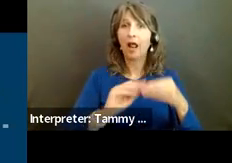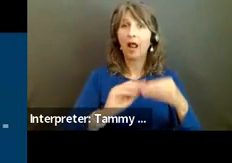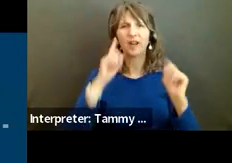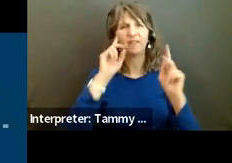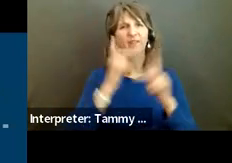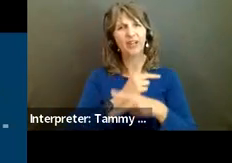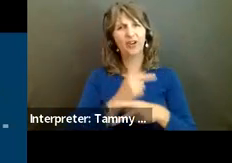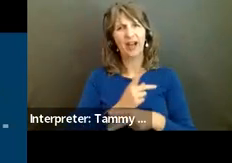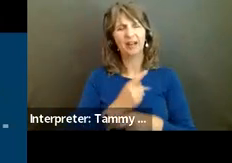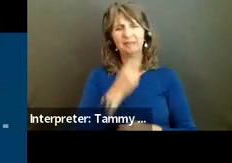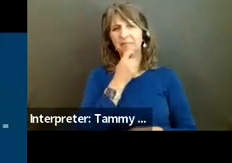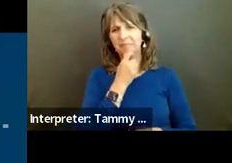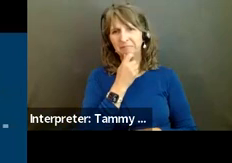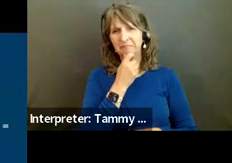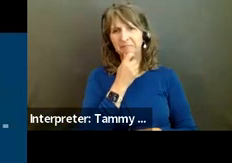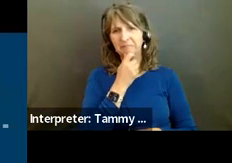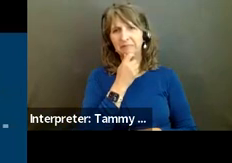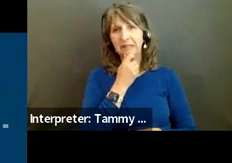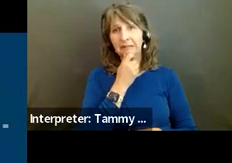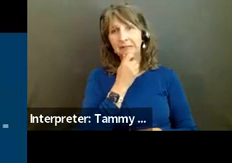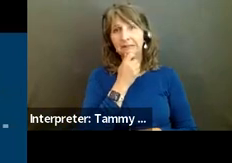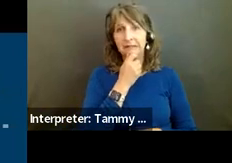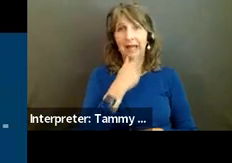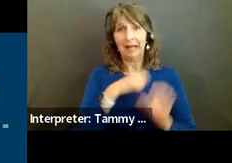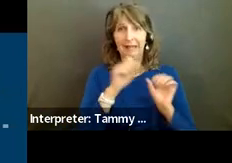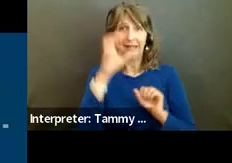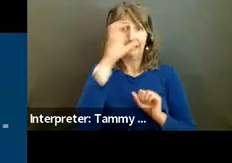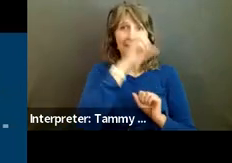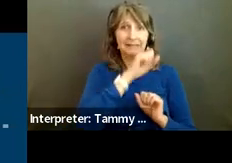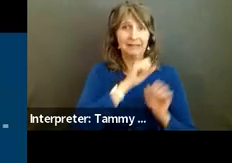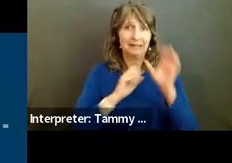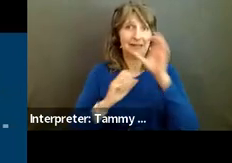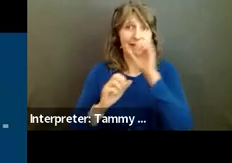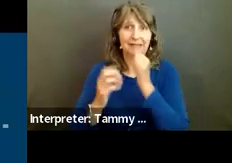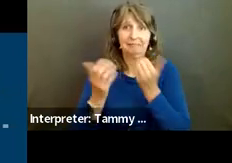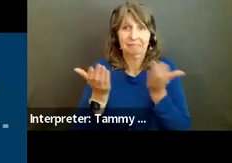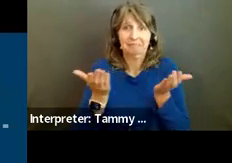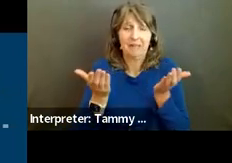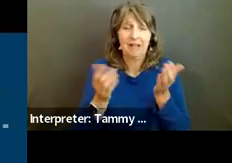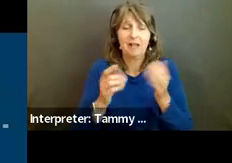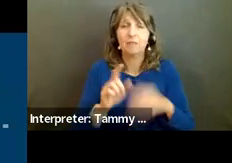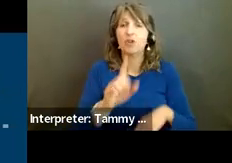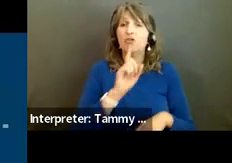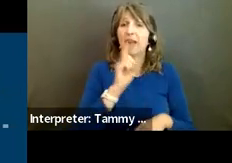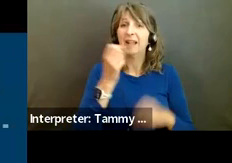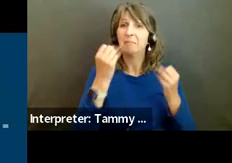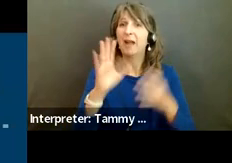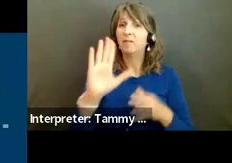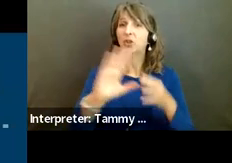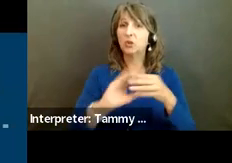I can guess at certain things. And there are a lot of things about her that I'm really concerned about.